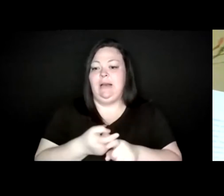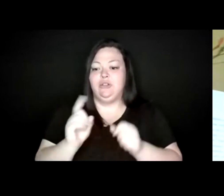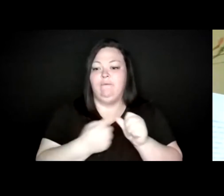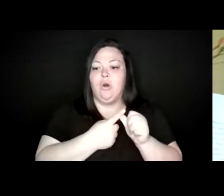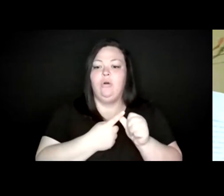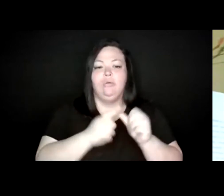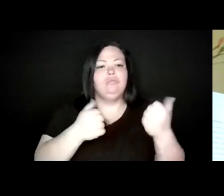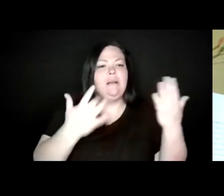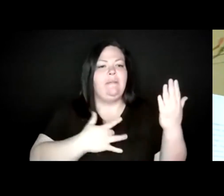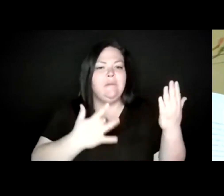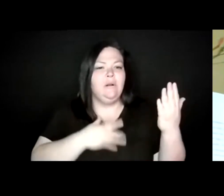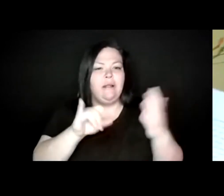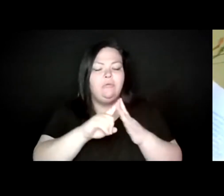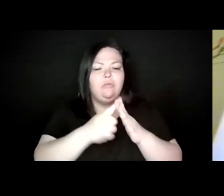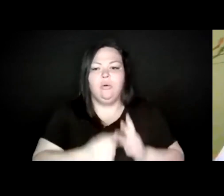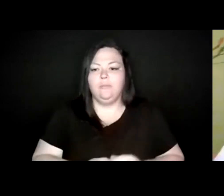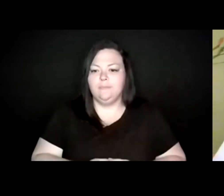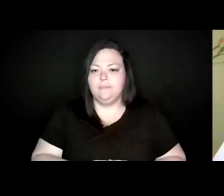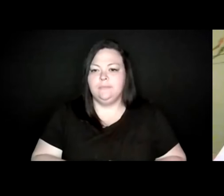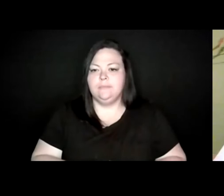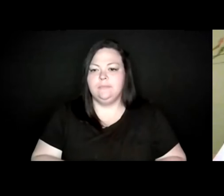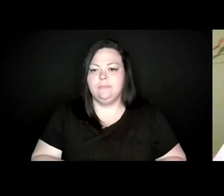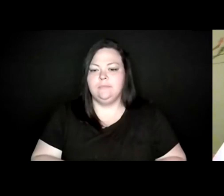of the original? --Megan are you comfortable with that?